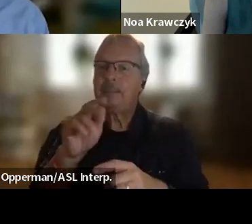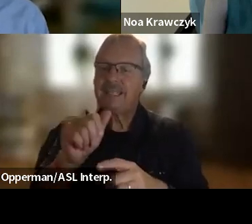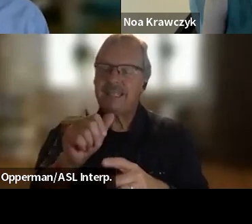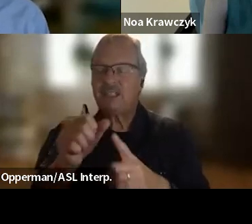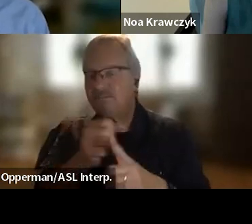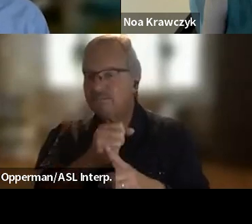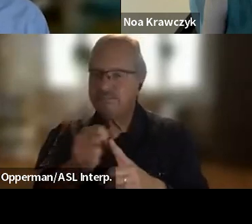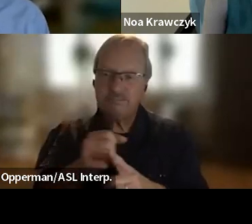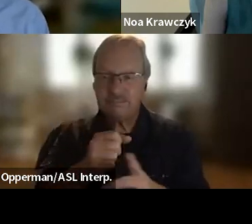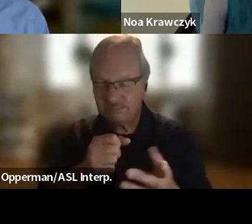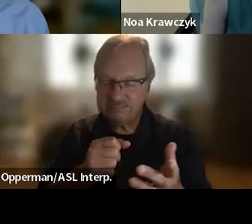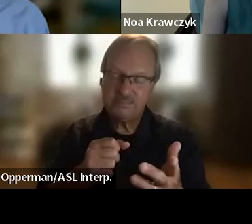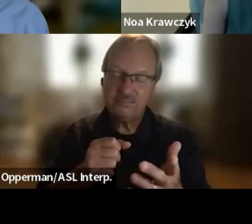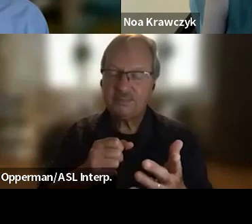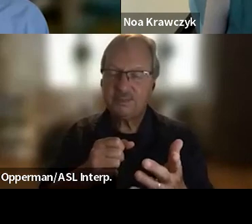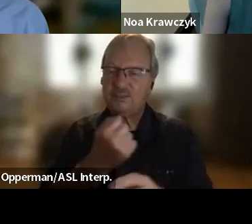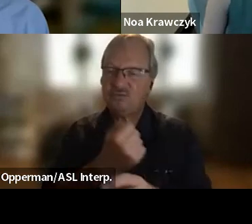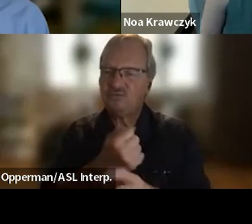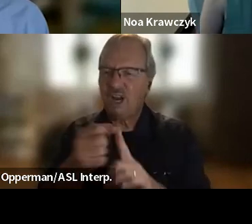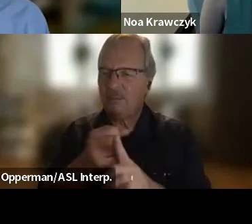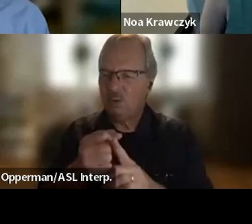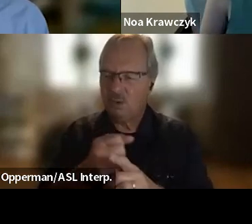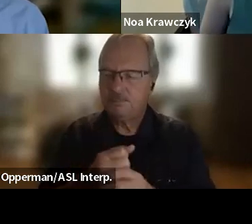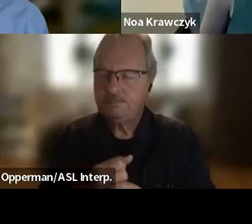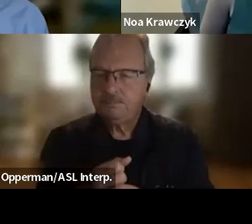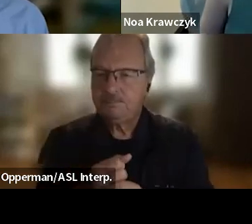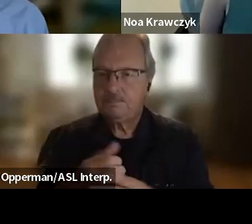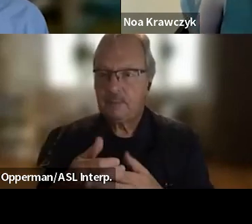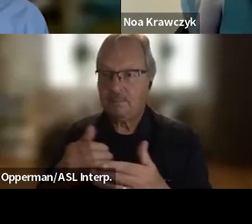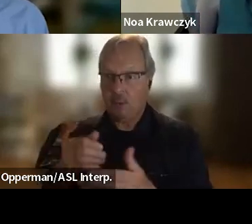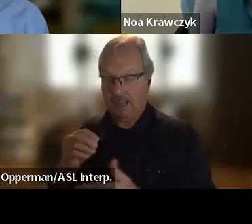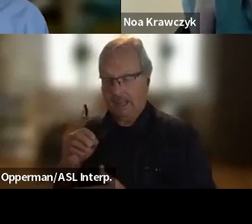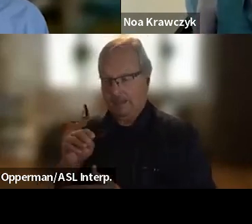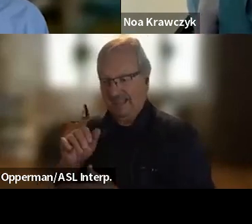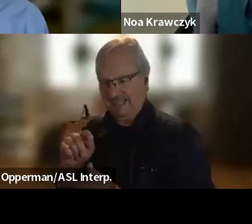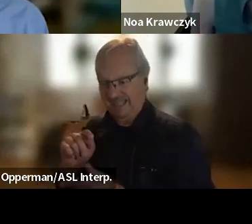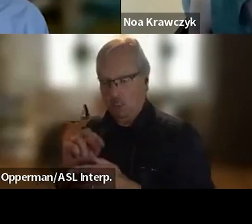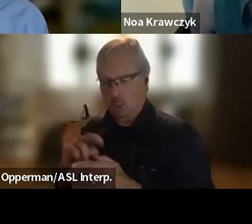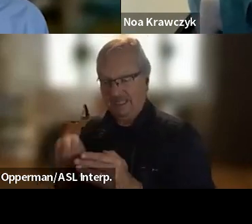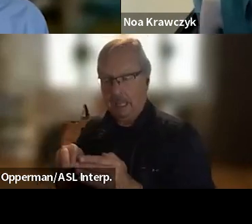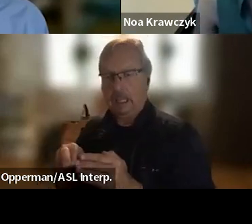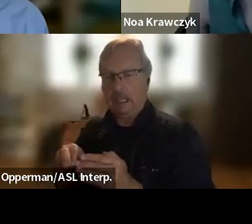that leads to series of questions. Before MAT, then it would result in identifying